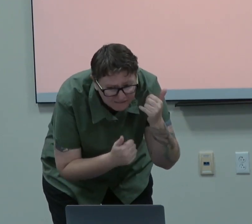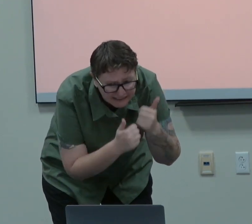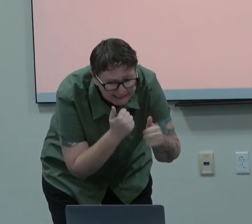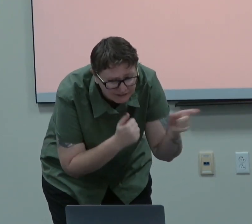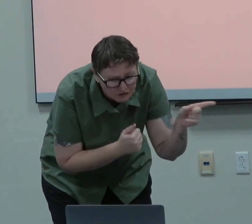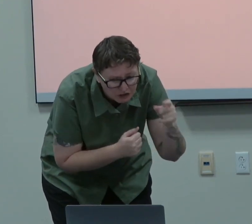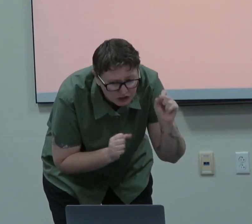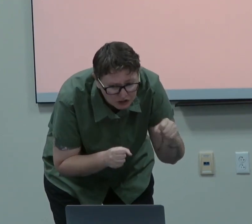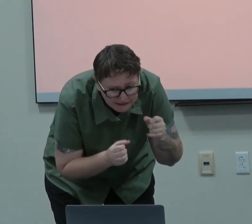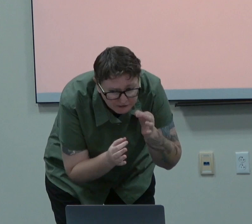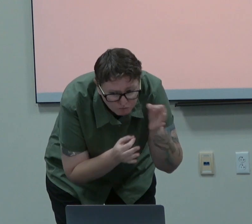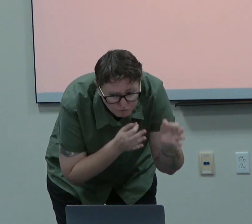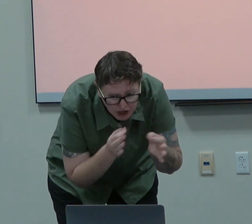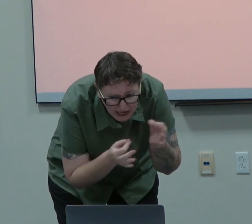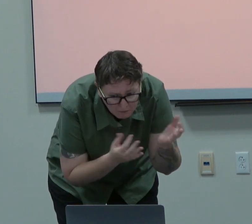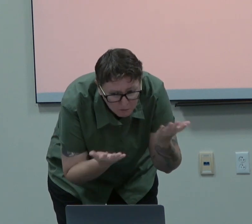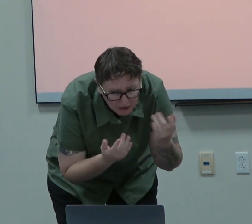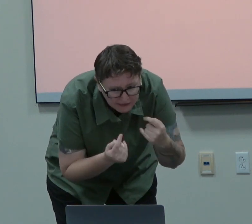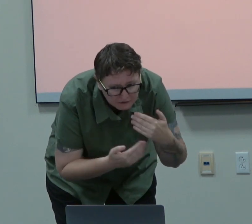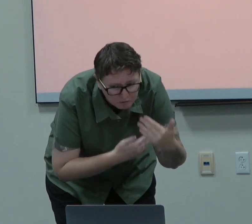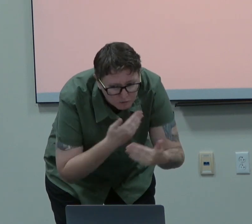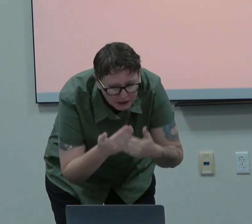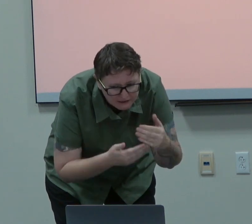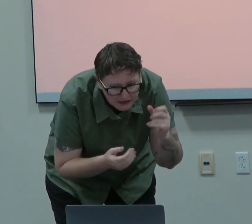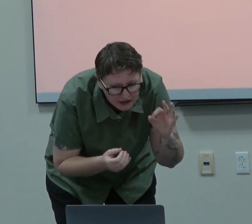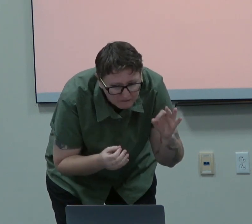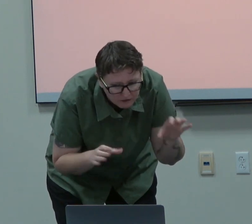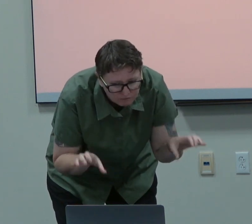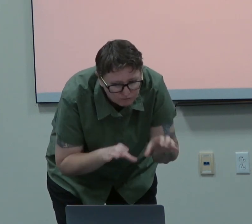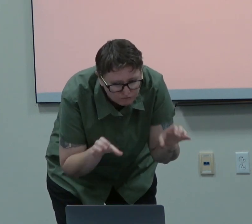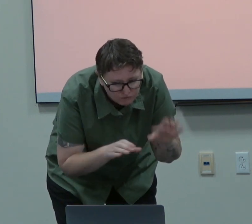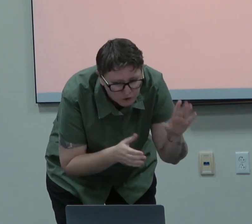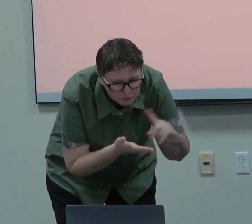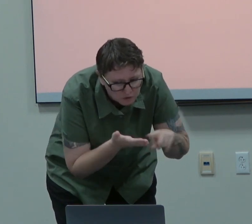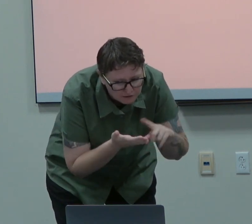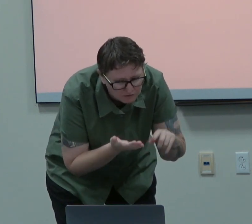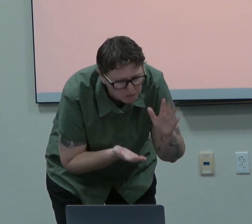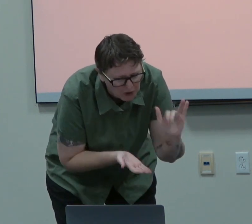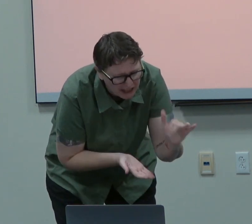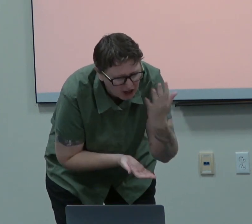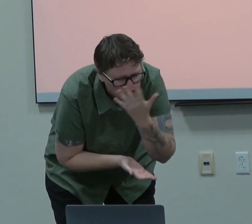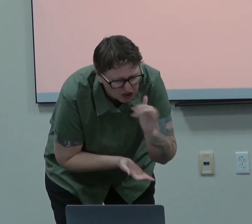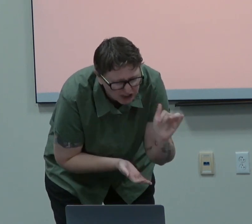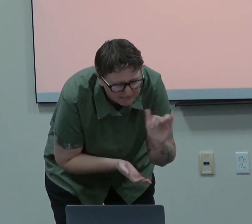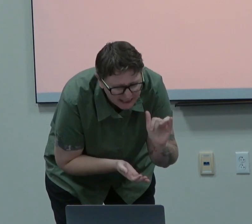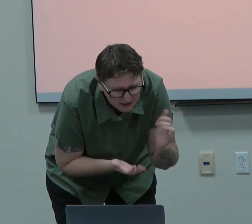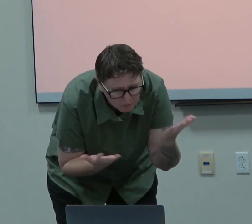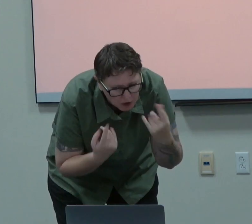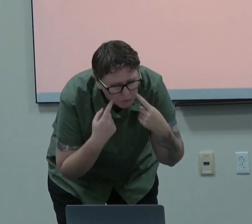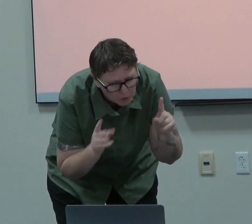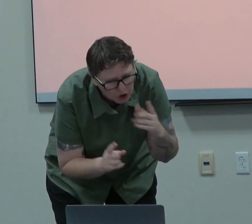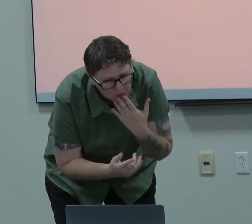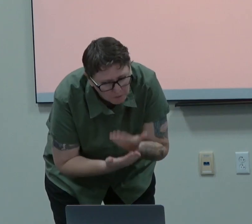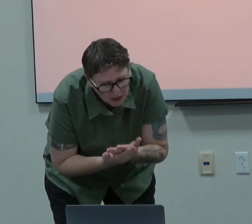If there's time, I wonder if each trainee could describe what the process of conducting their research was like. What worked well,